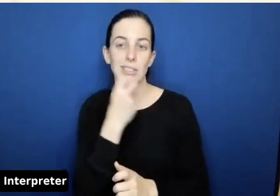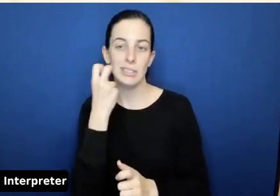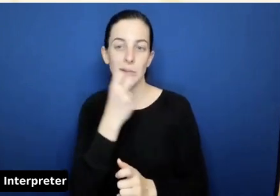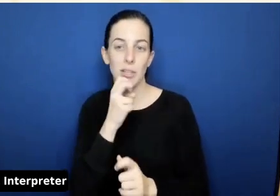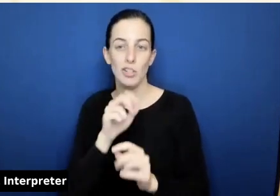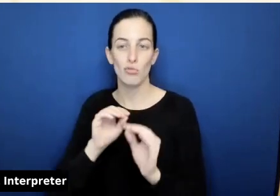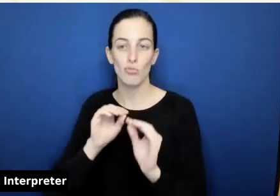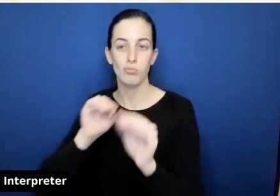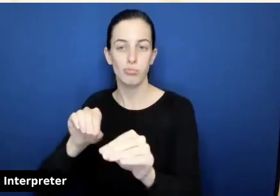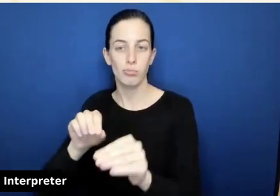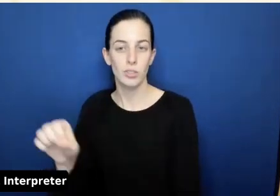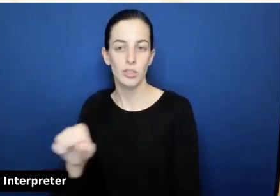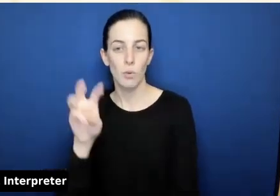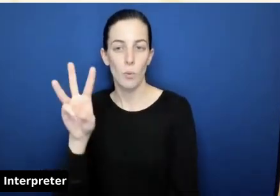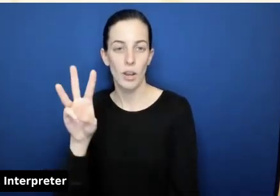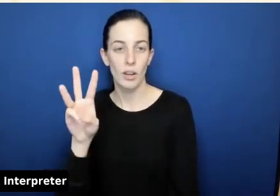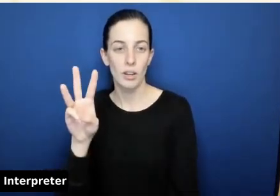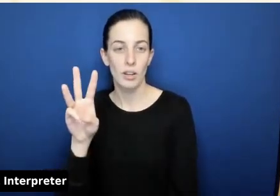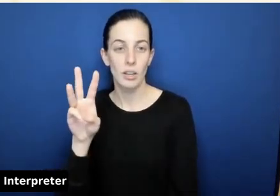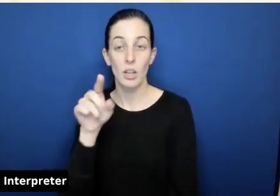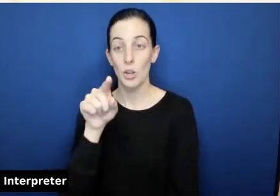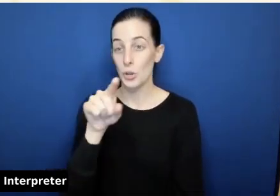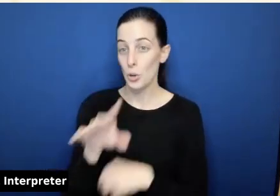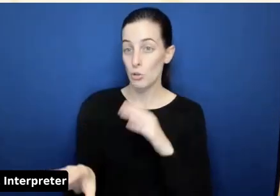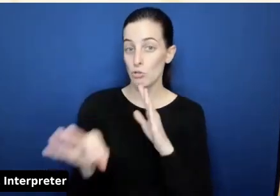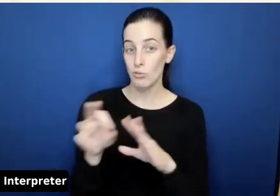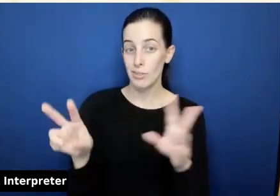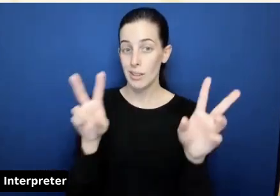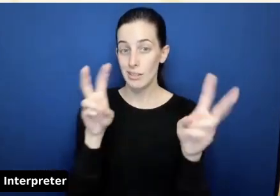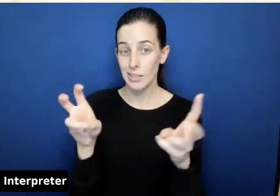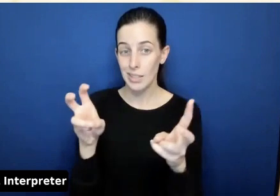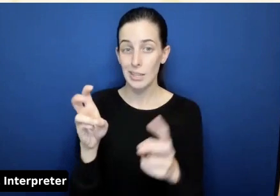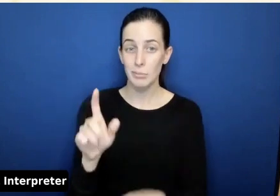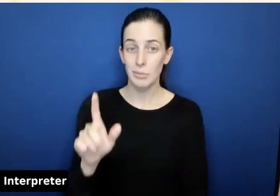While choosing themes, plug-ins, components, libraries, frameworks, et cetera.